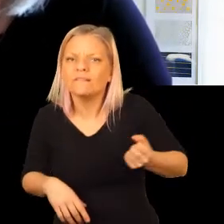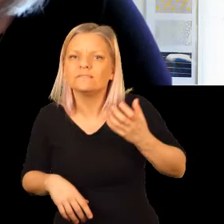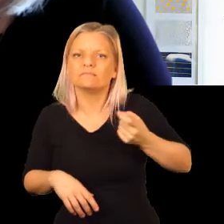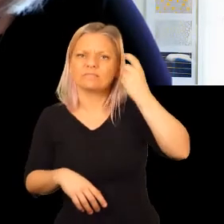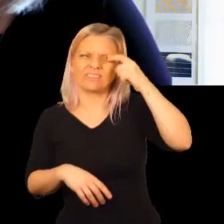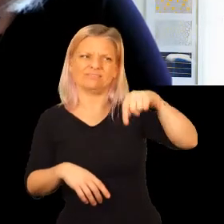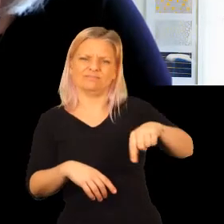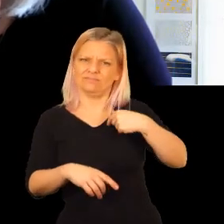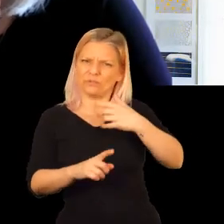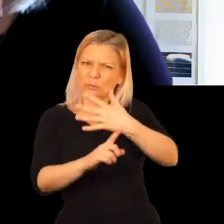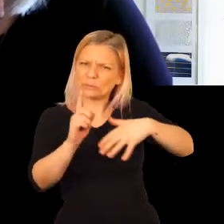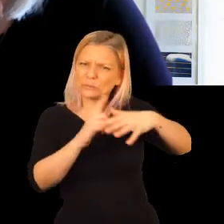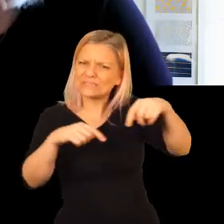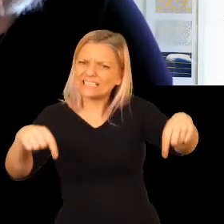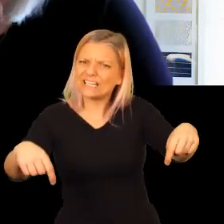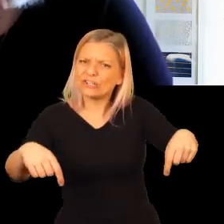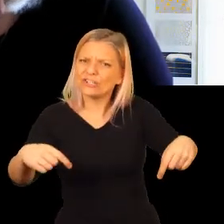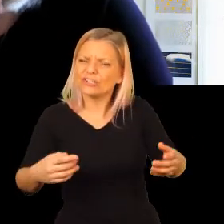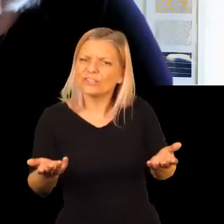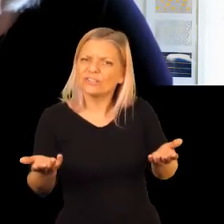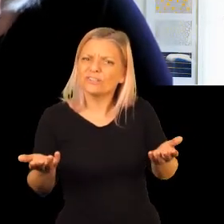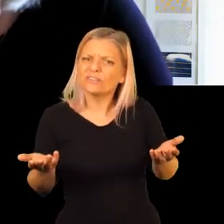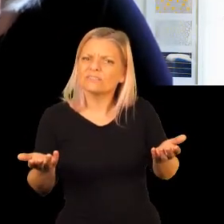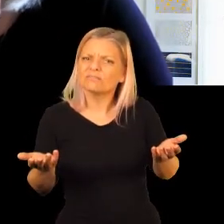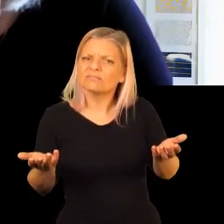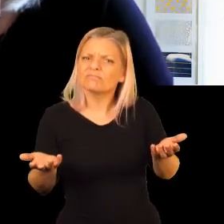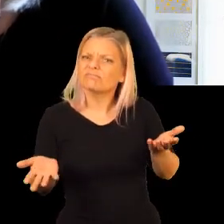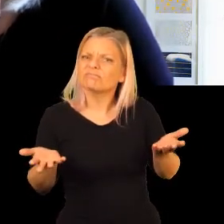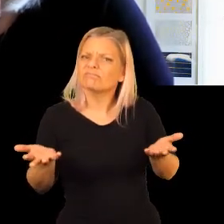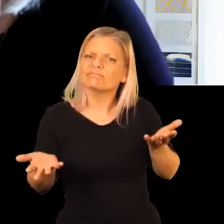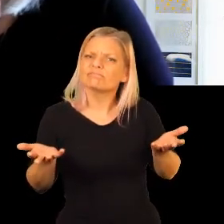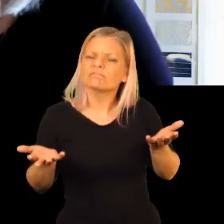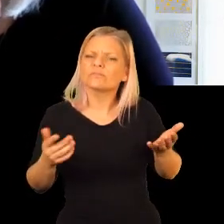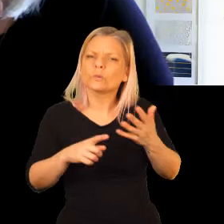people who were already struggling on benefits and starting to think about we're in relationships